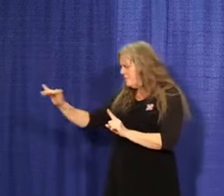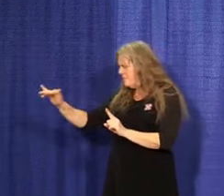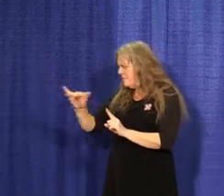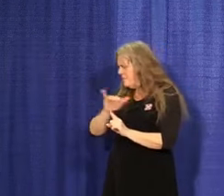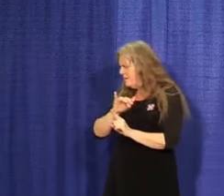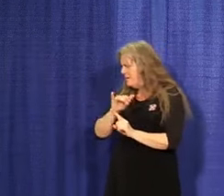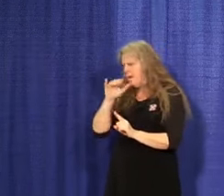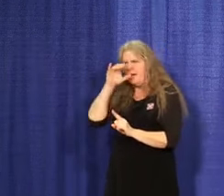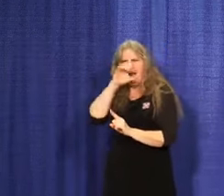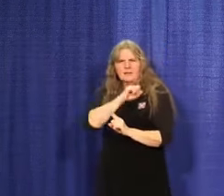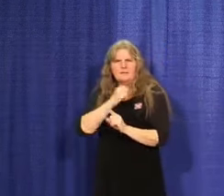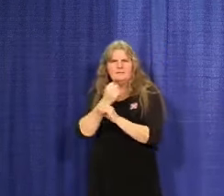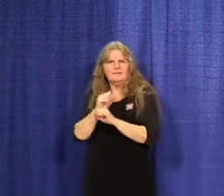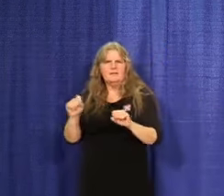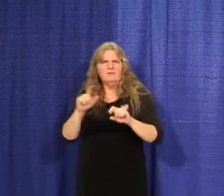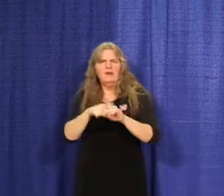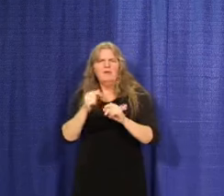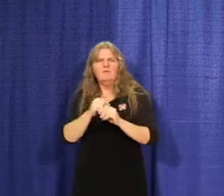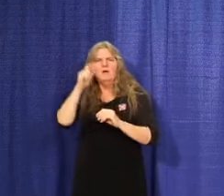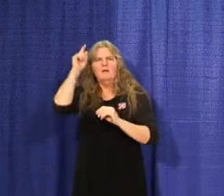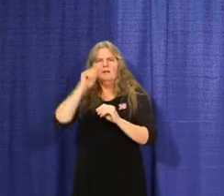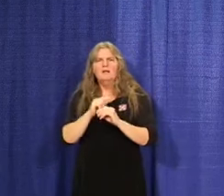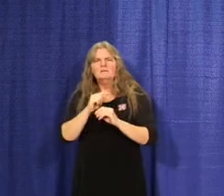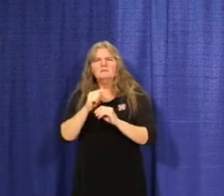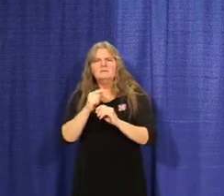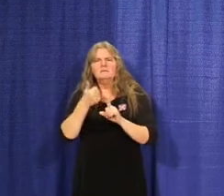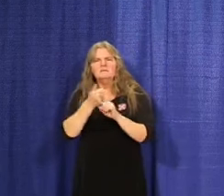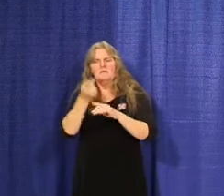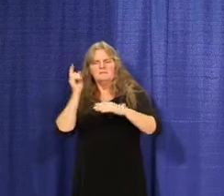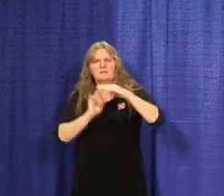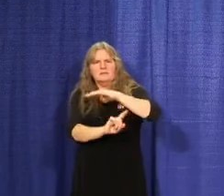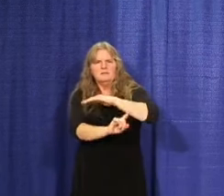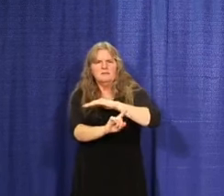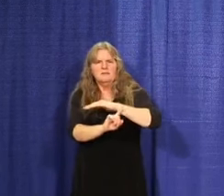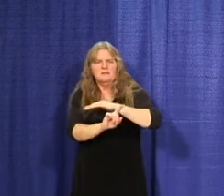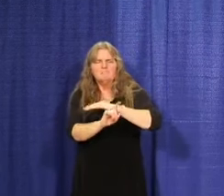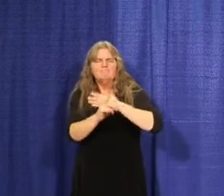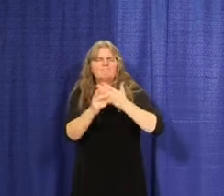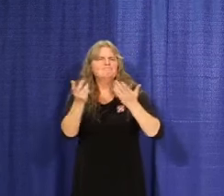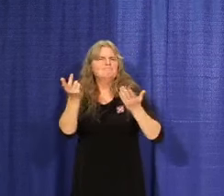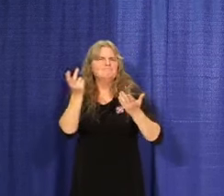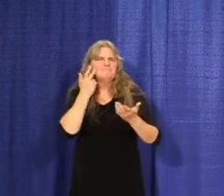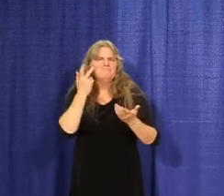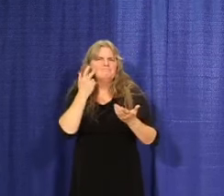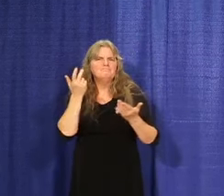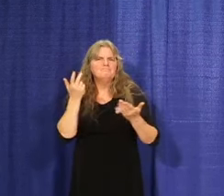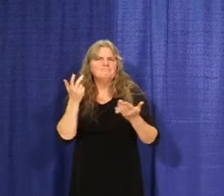thing to do. Meanwhile, recent events in our look around the country remind